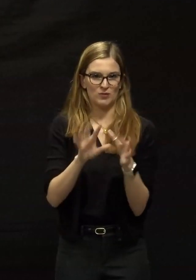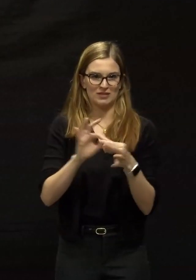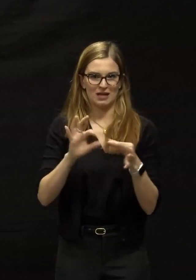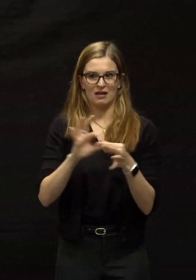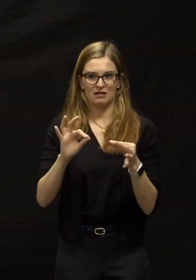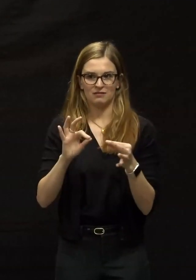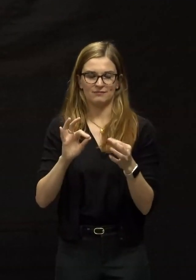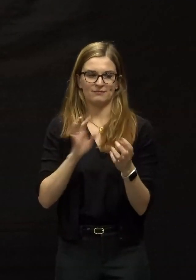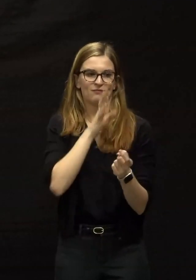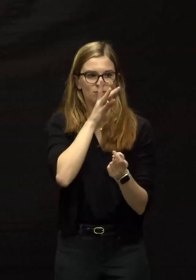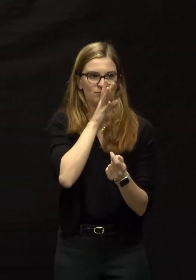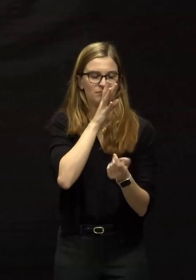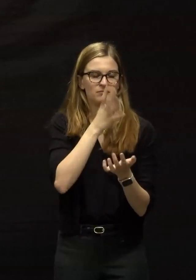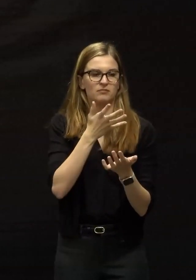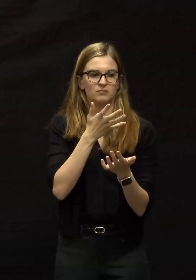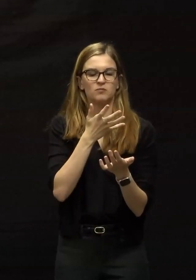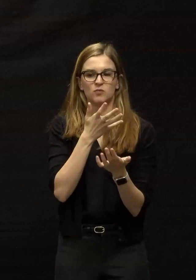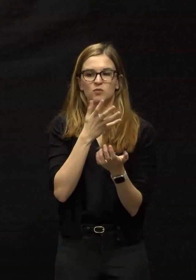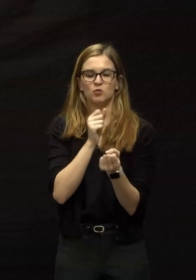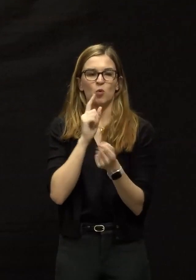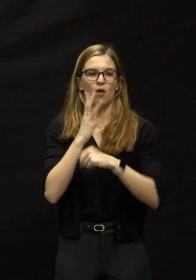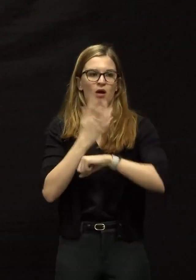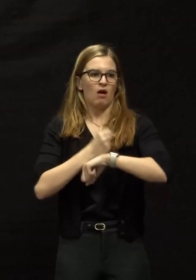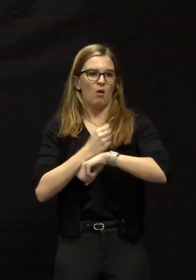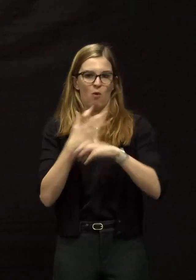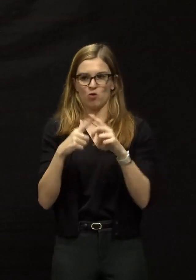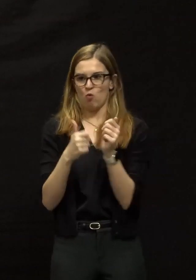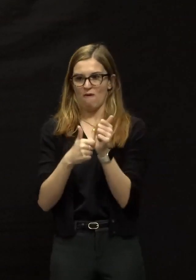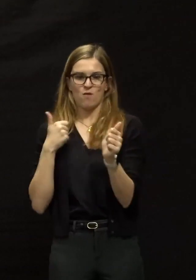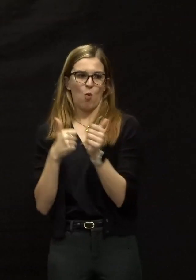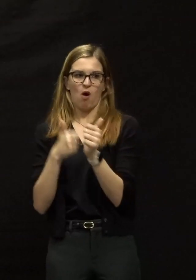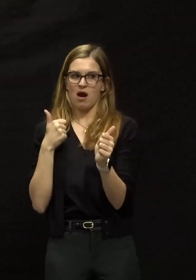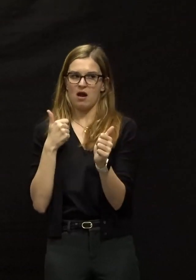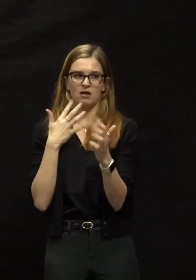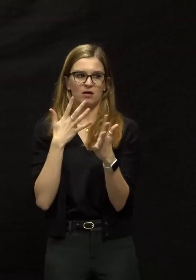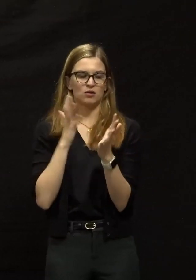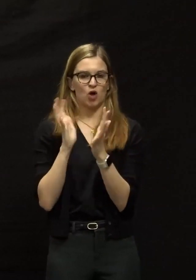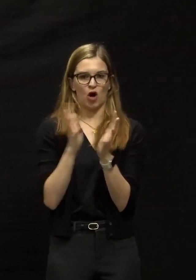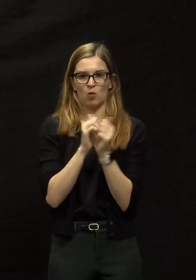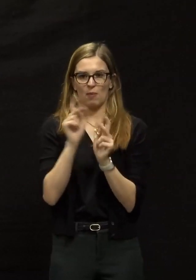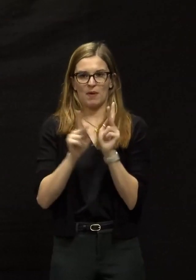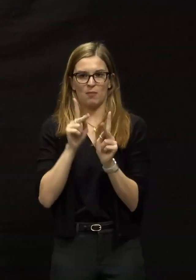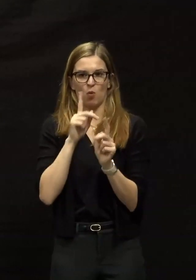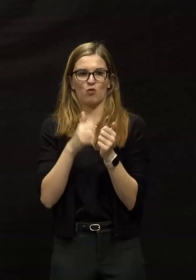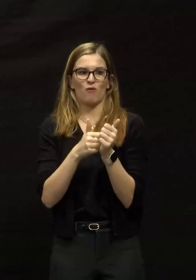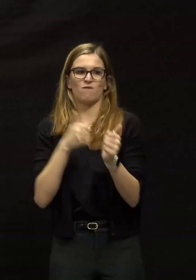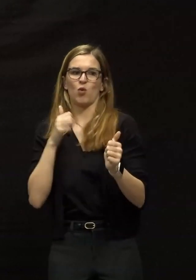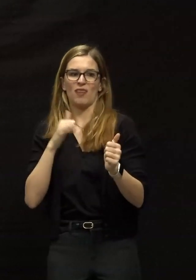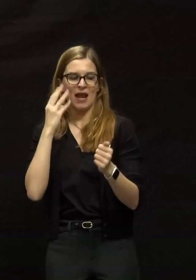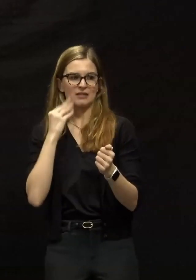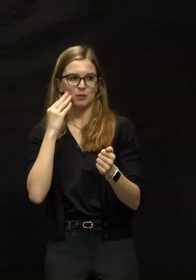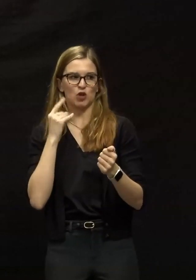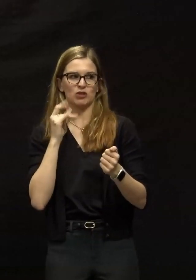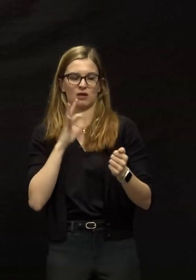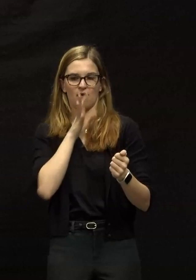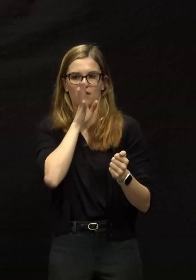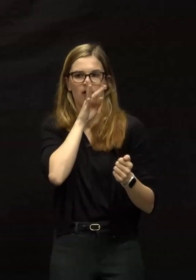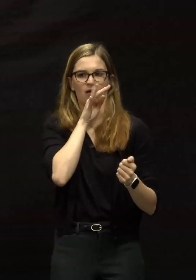who didn't understand what he was saying. This is with spoken language. And he would just shut down. He would avoid having conversations completely